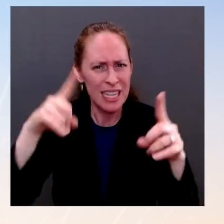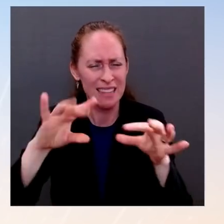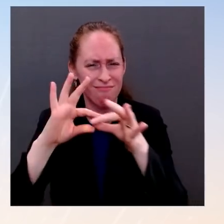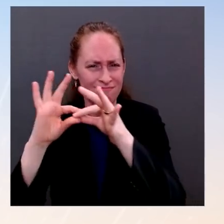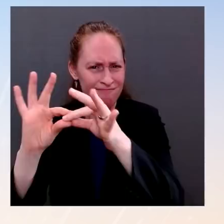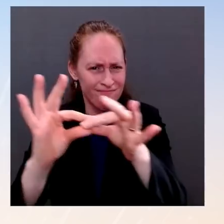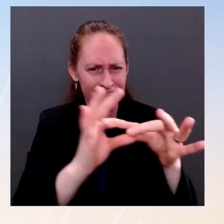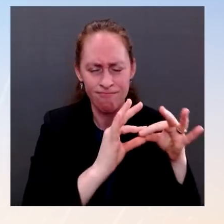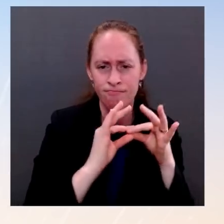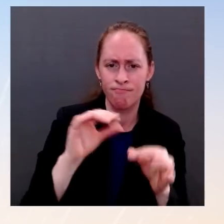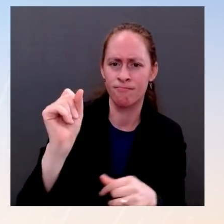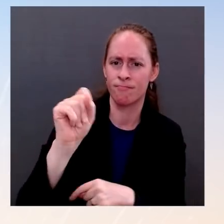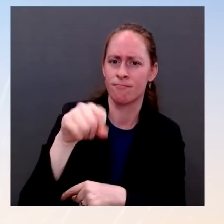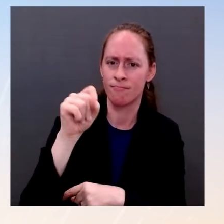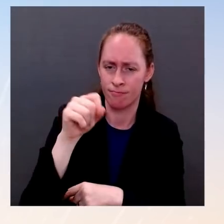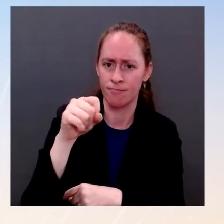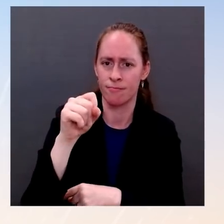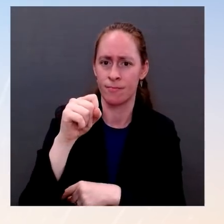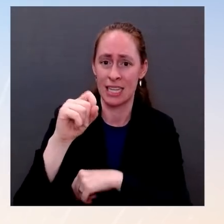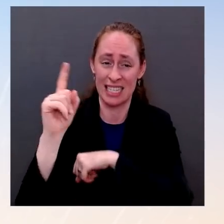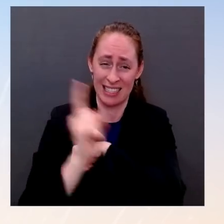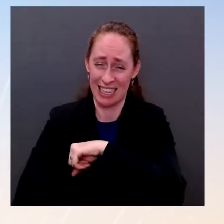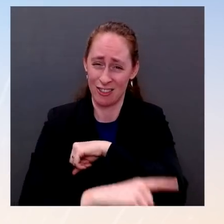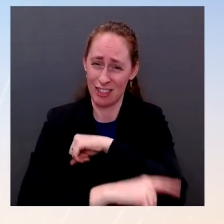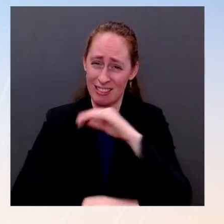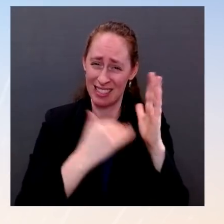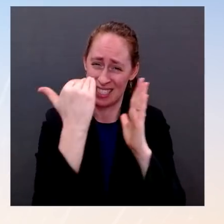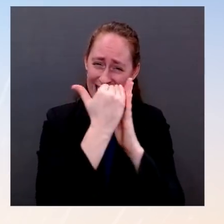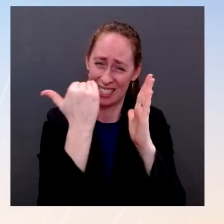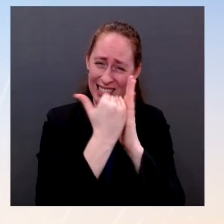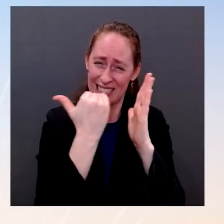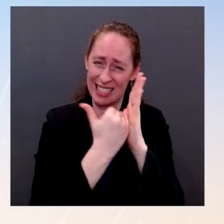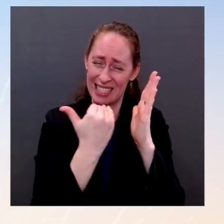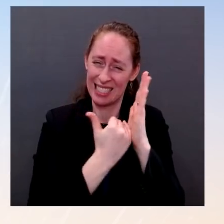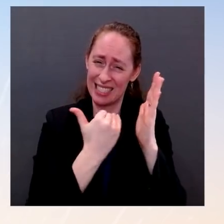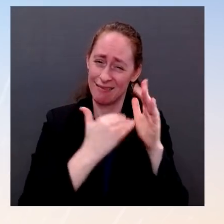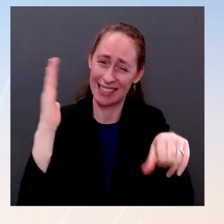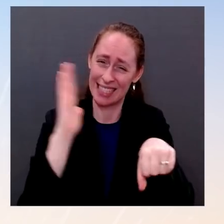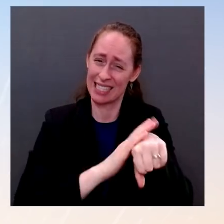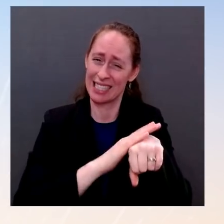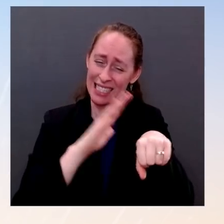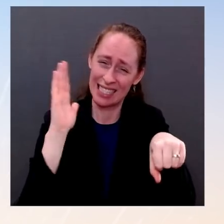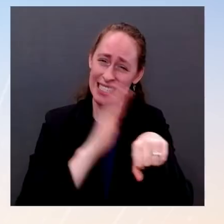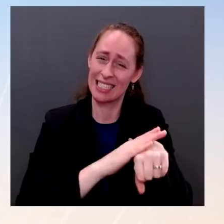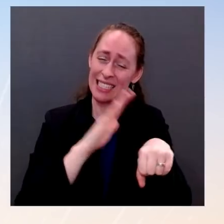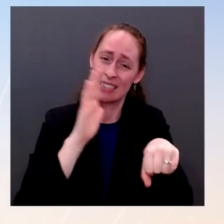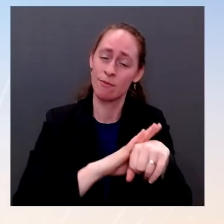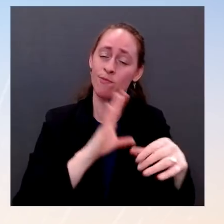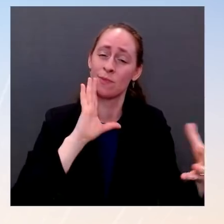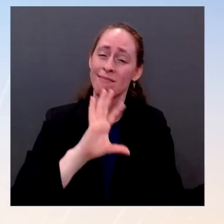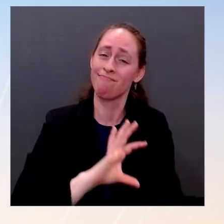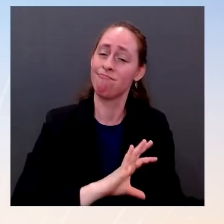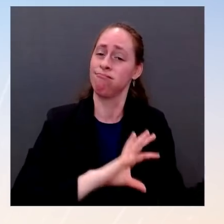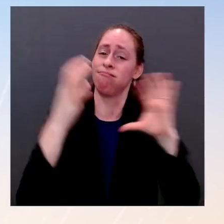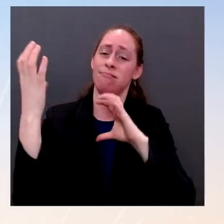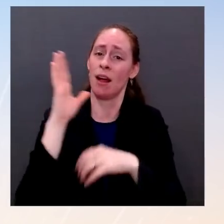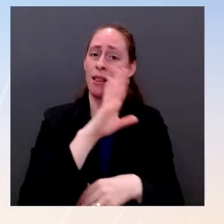for the territorial integrity of -- of Ukraine, and stood with our NATO partners and Allies.